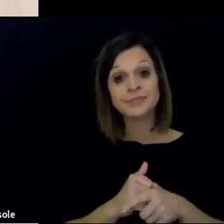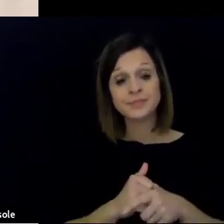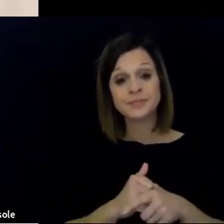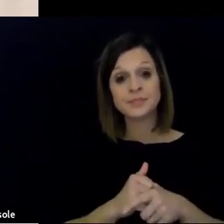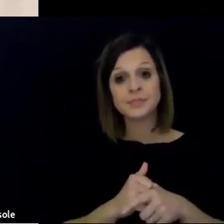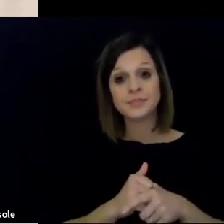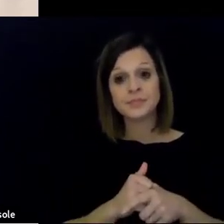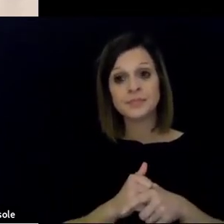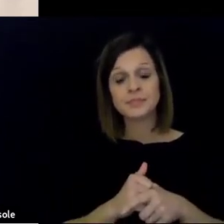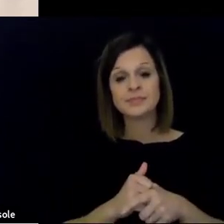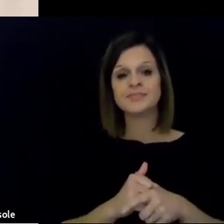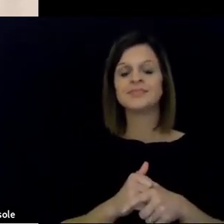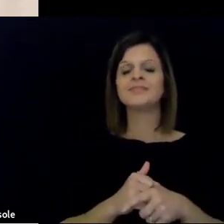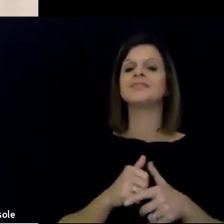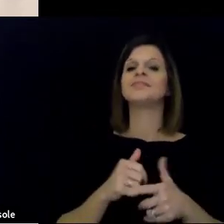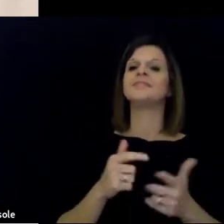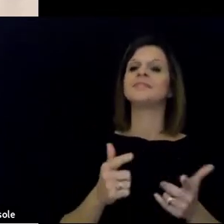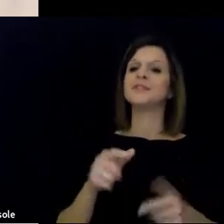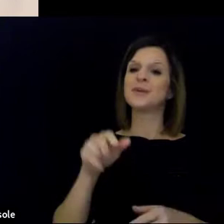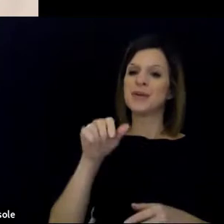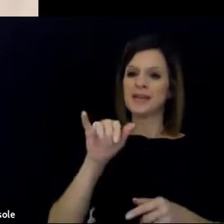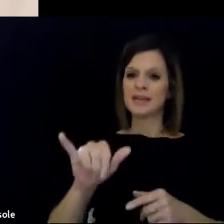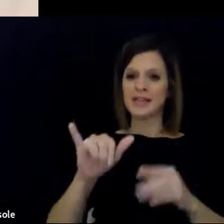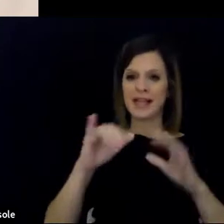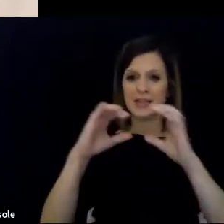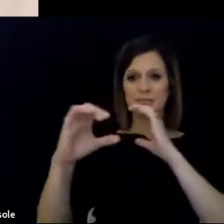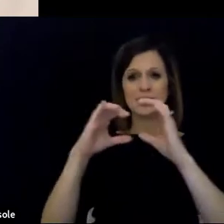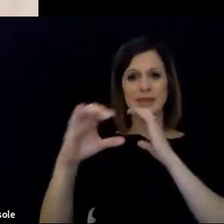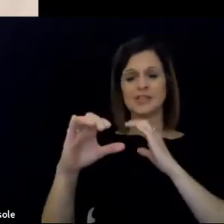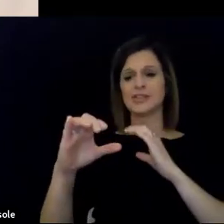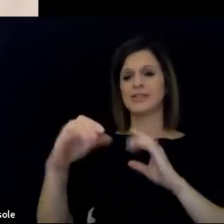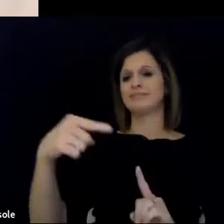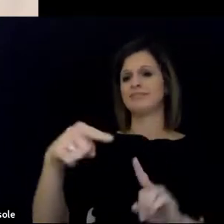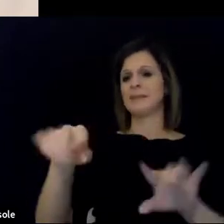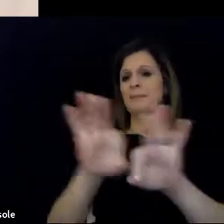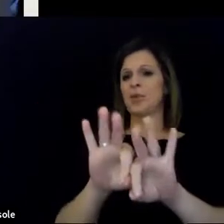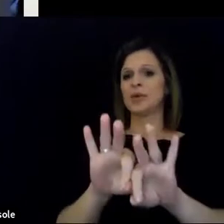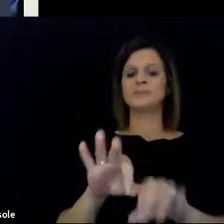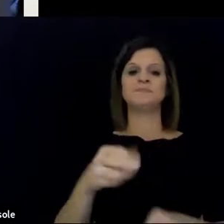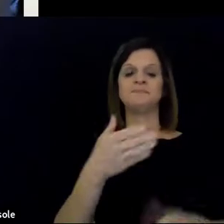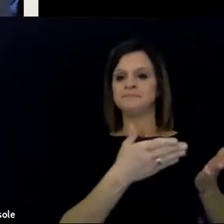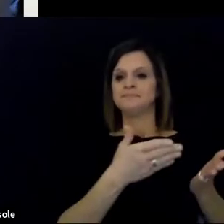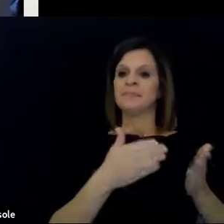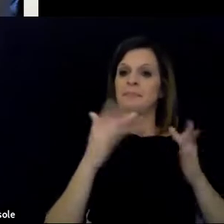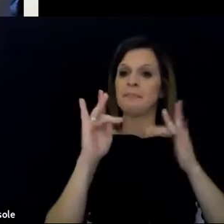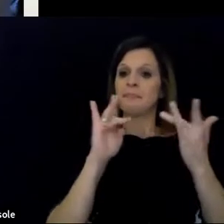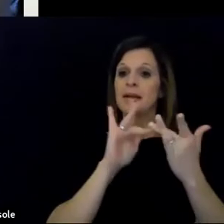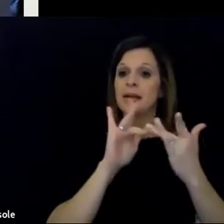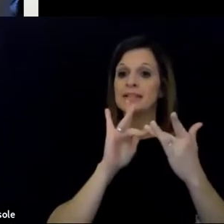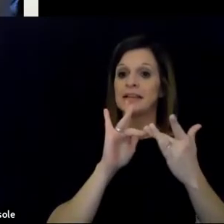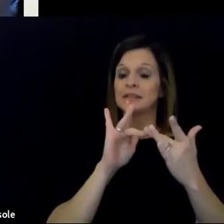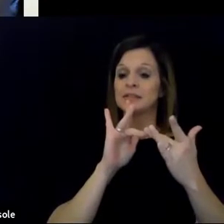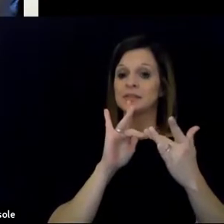So respect communication, very important. Here's my contact information, which I'll leave there